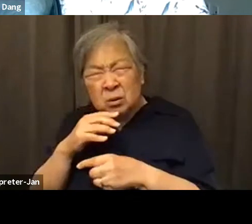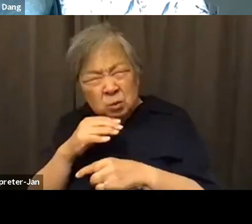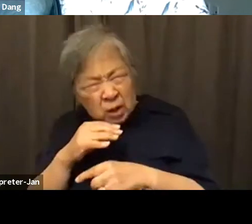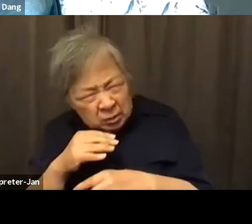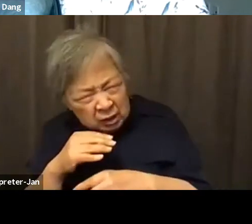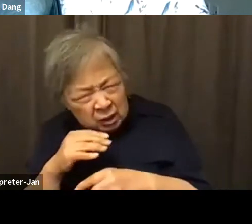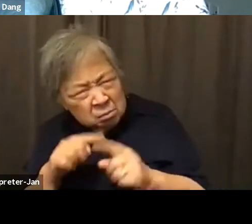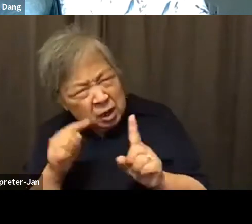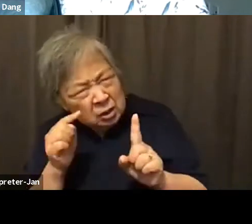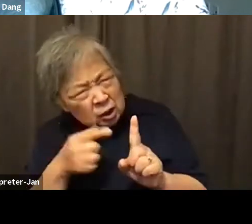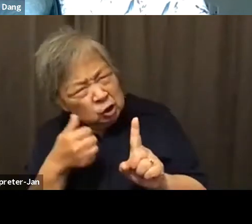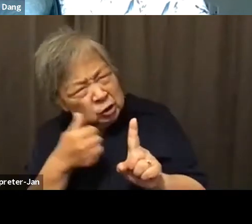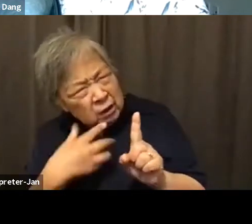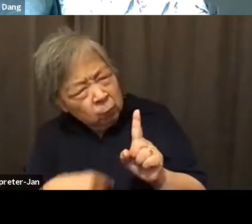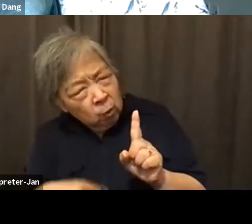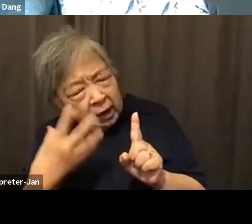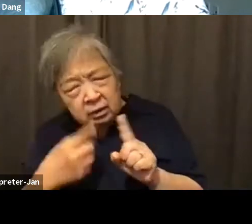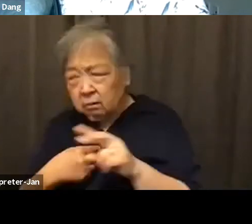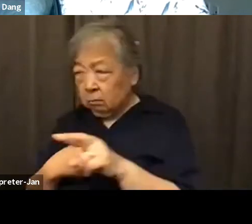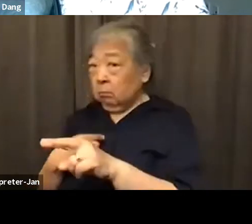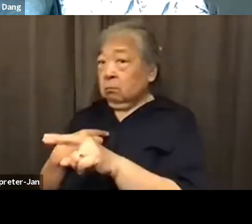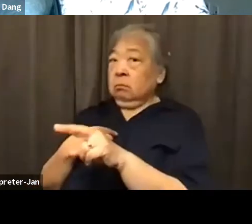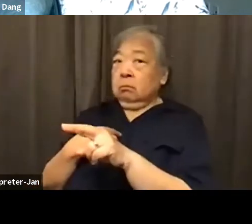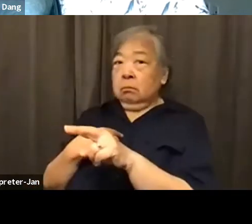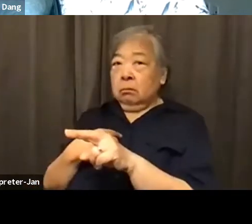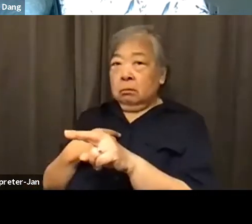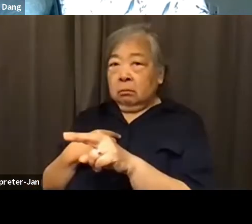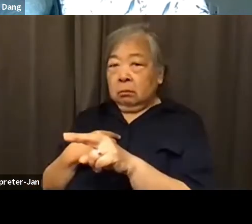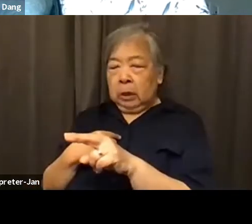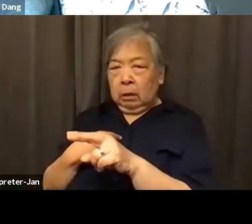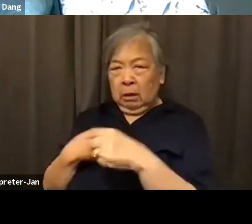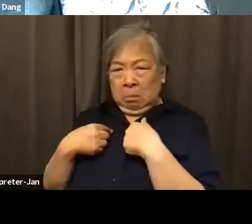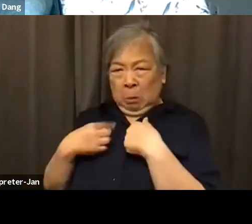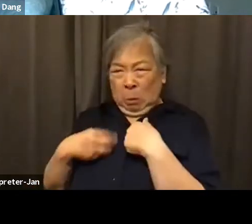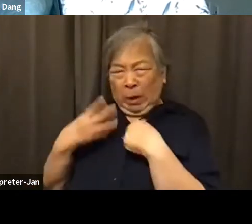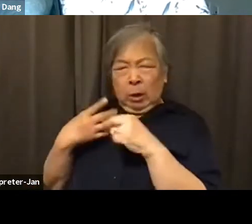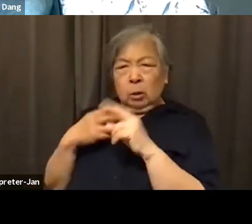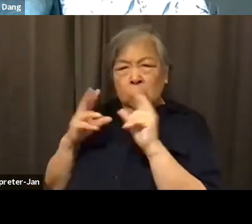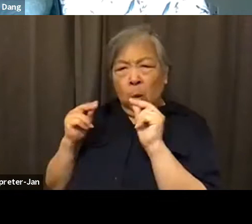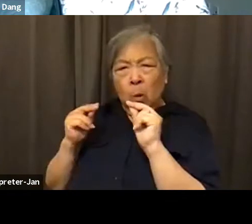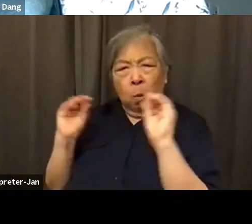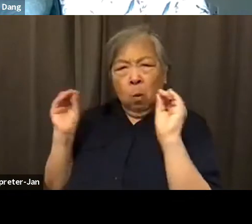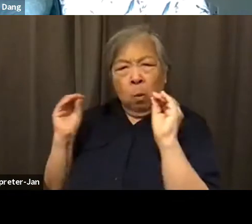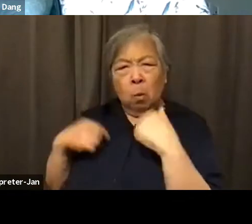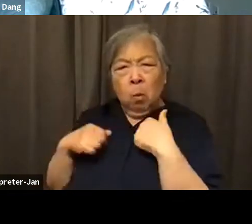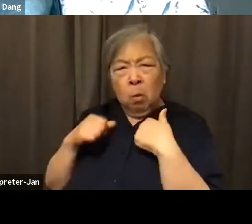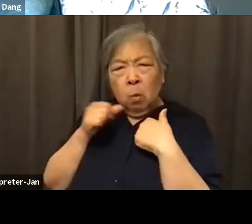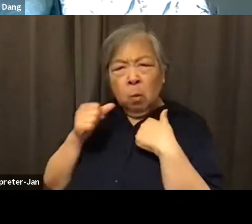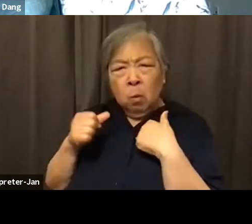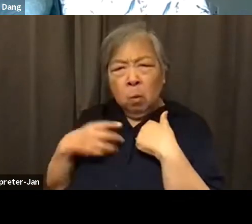And I was just taken aback a bit because I was like, no, I'm not, but I really had to think